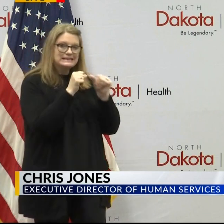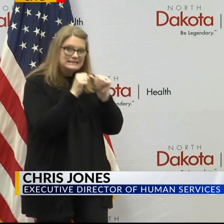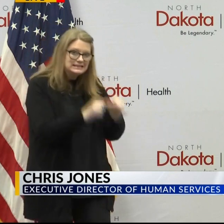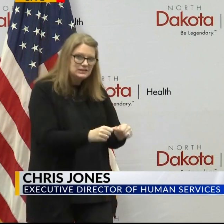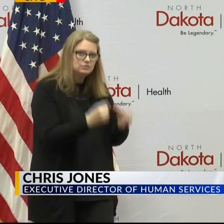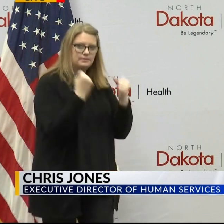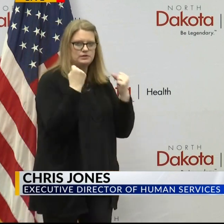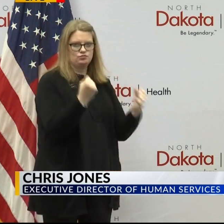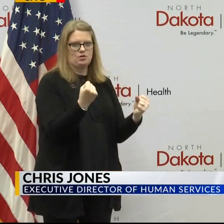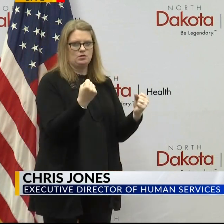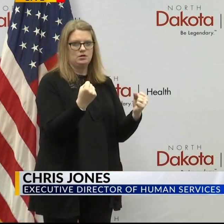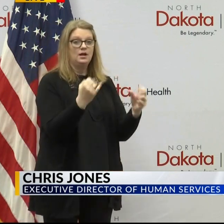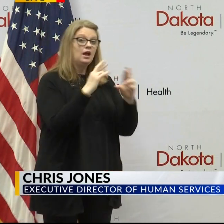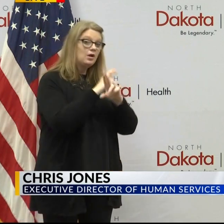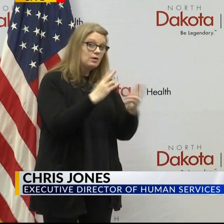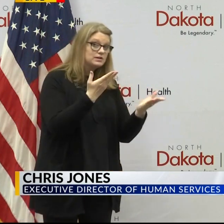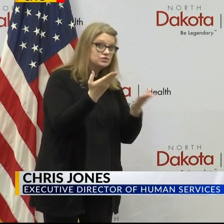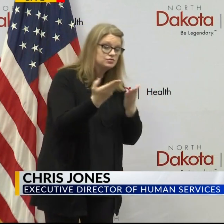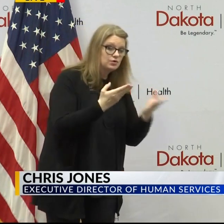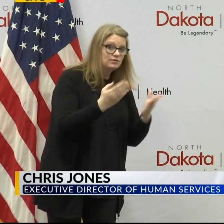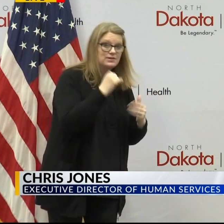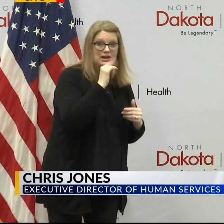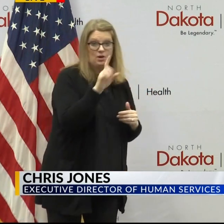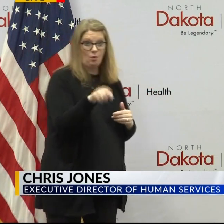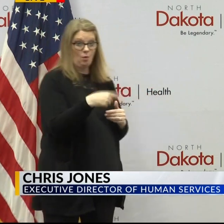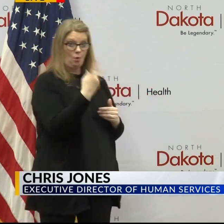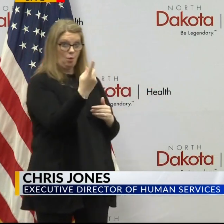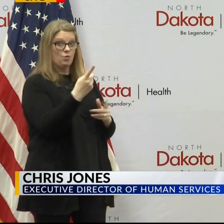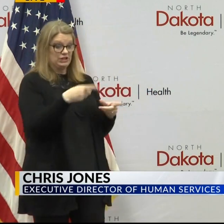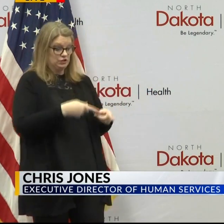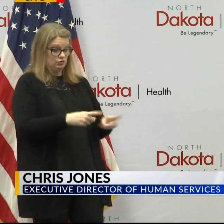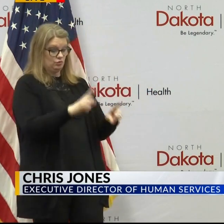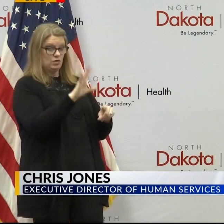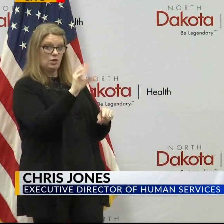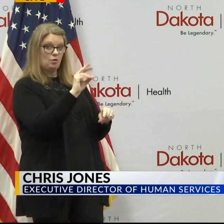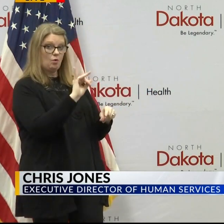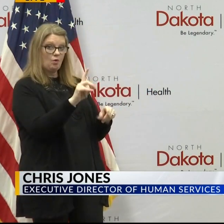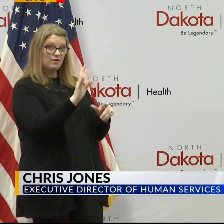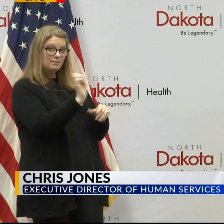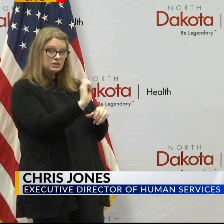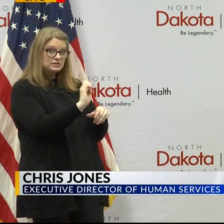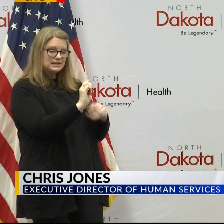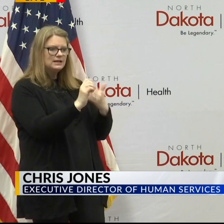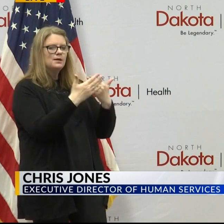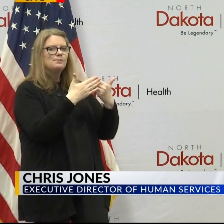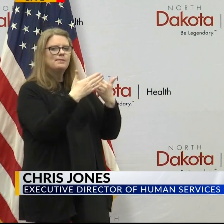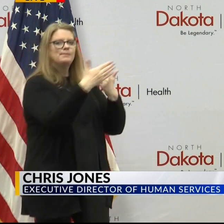SECTOR HOUSING MARKET TO DO WHAT WE CAN TO HELP ENSURE THE